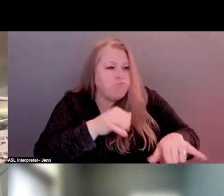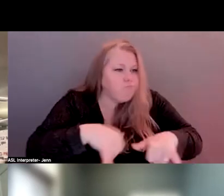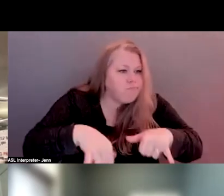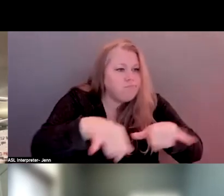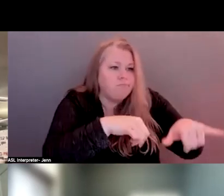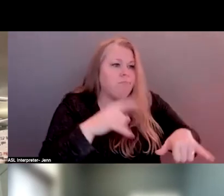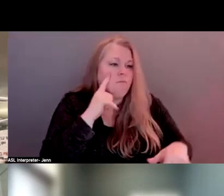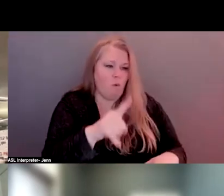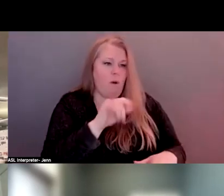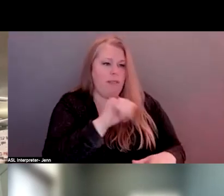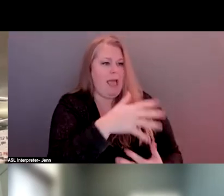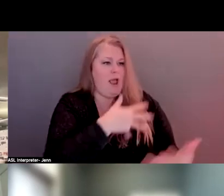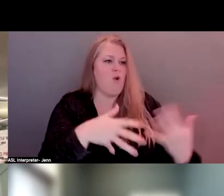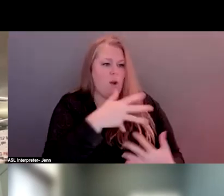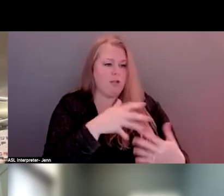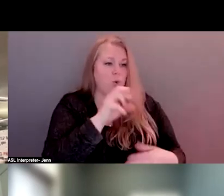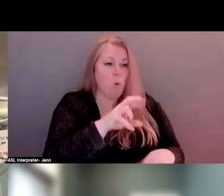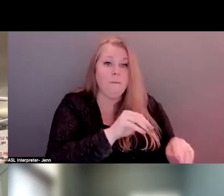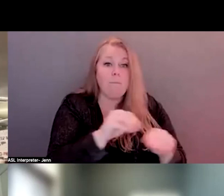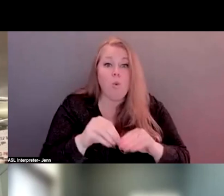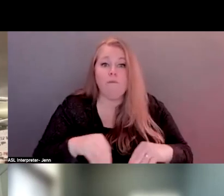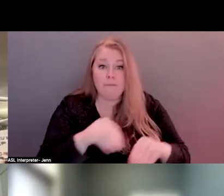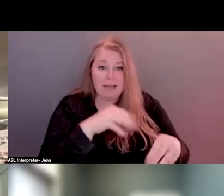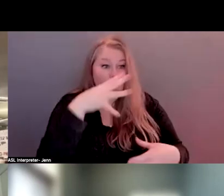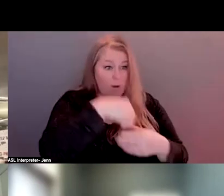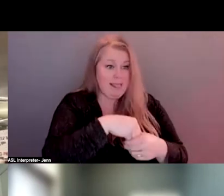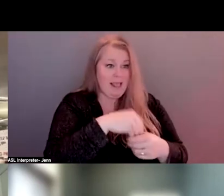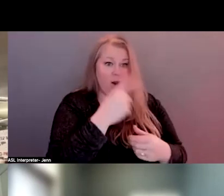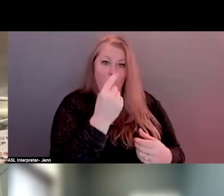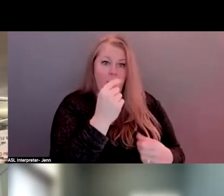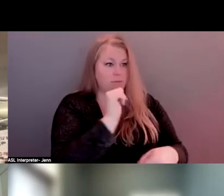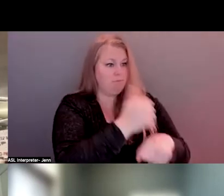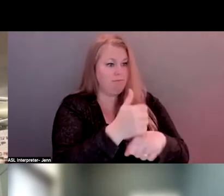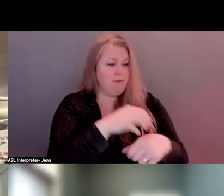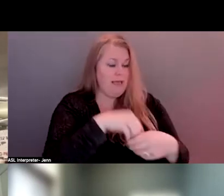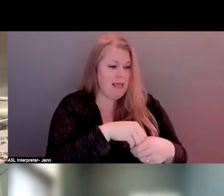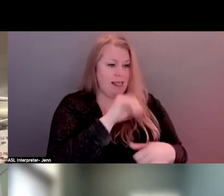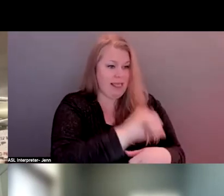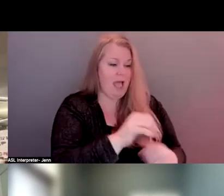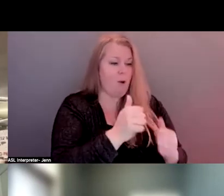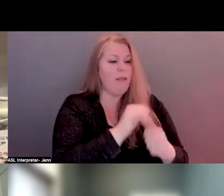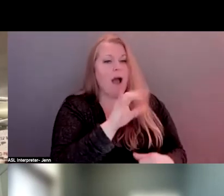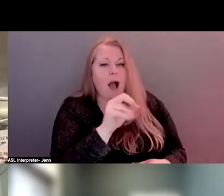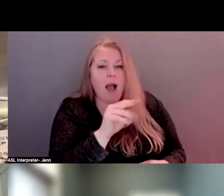or for movement for the way things appear, you know as Pilar you were saying with icons or ear cons and so on,